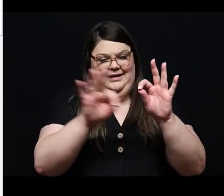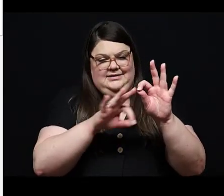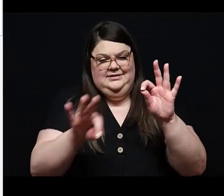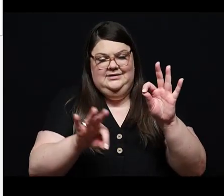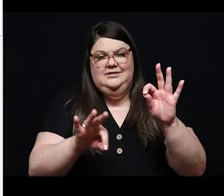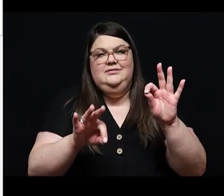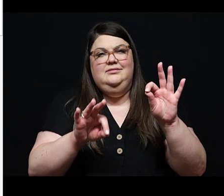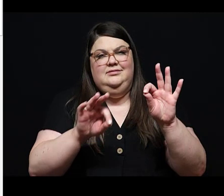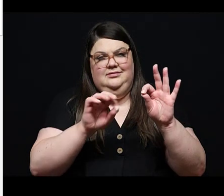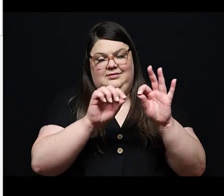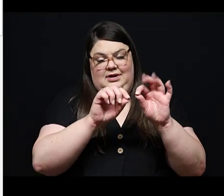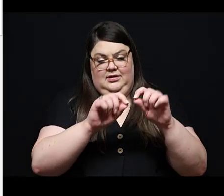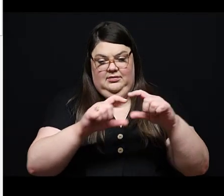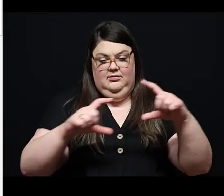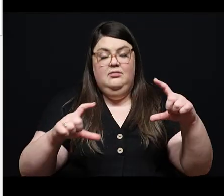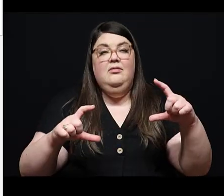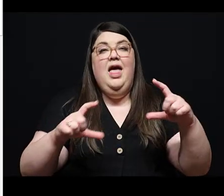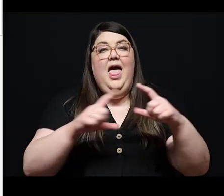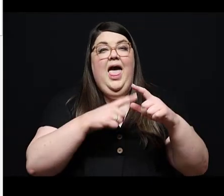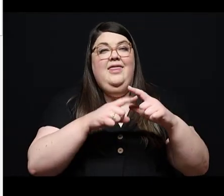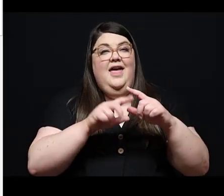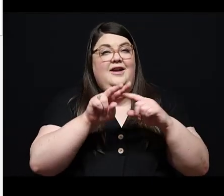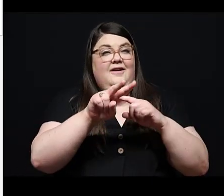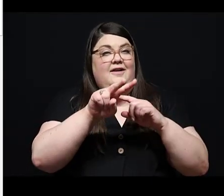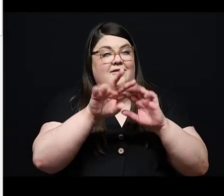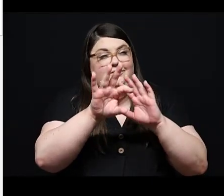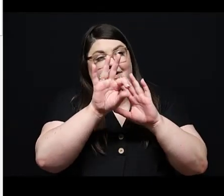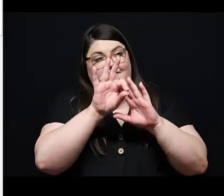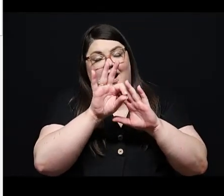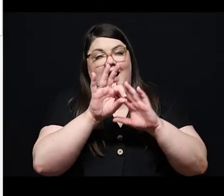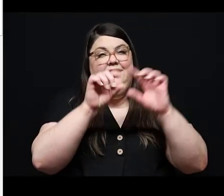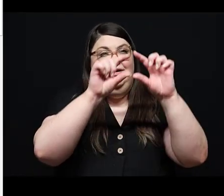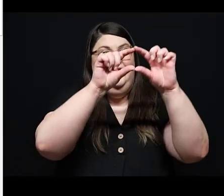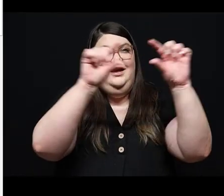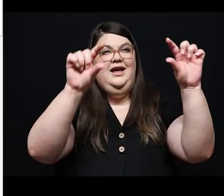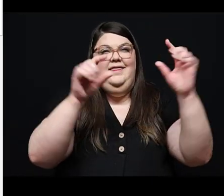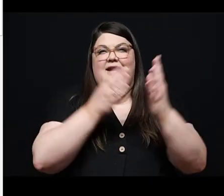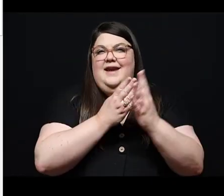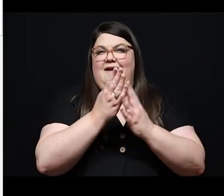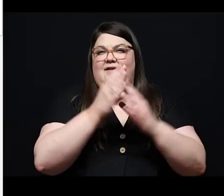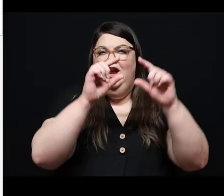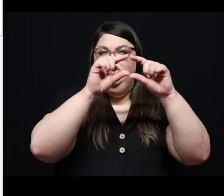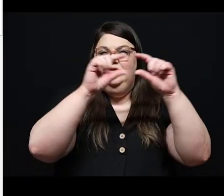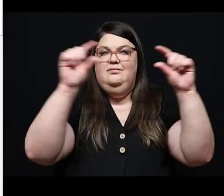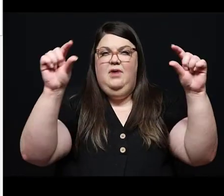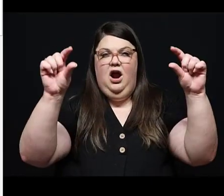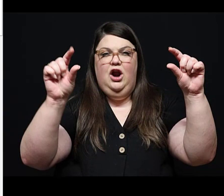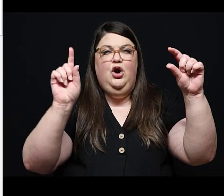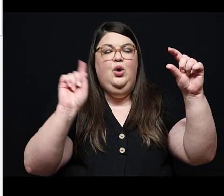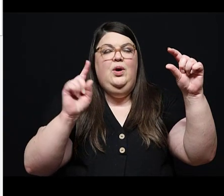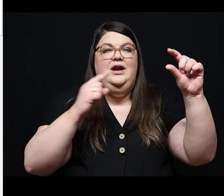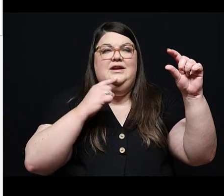then locate the built-in Headings tool in the top navigation bar in the Home tab under Styles.